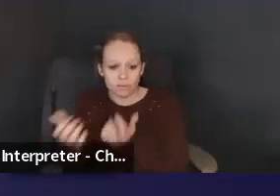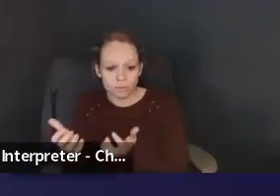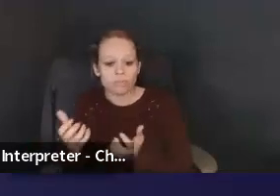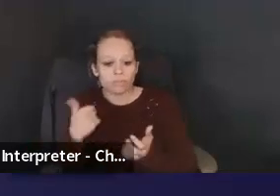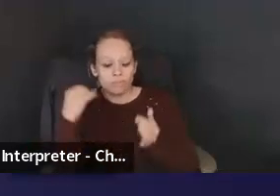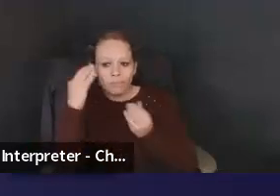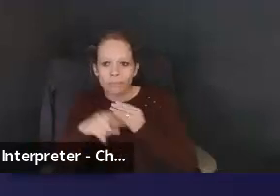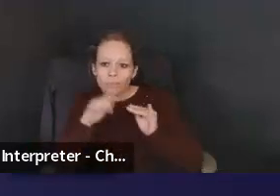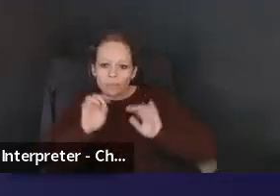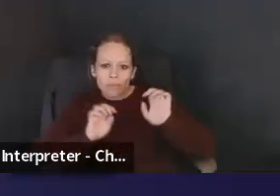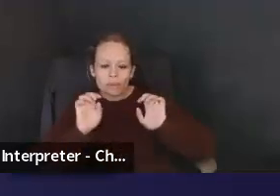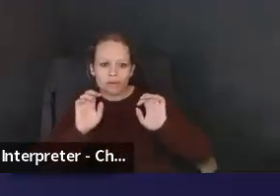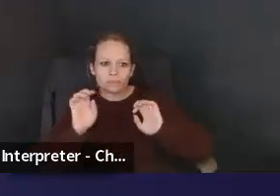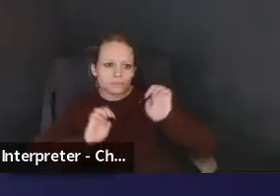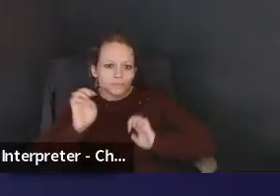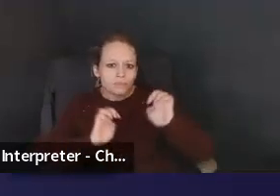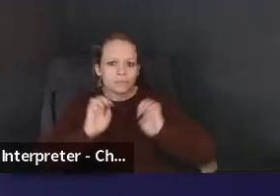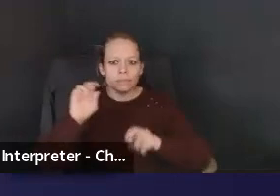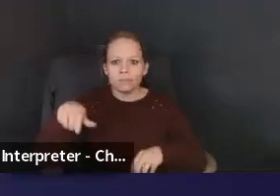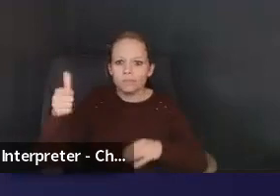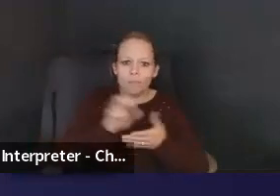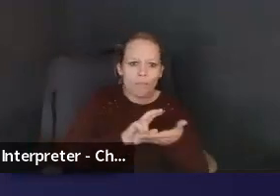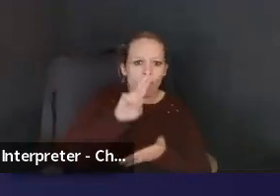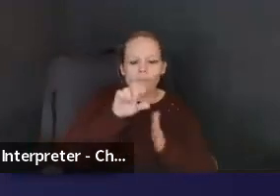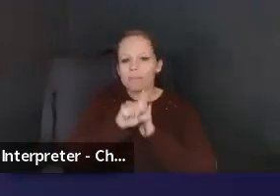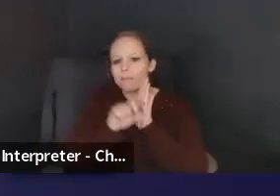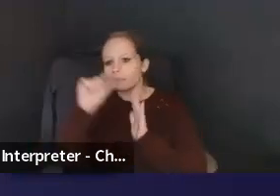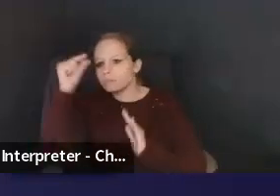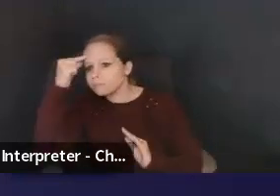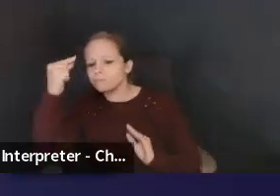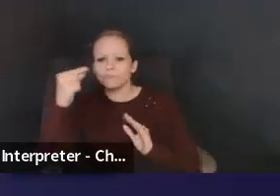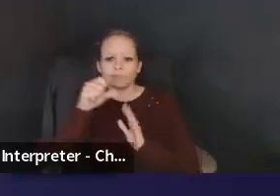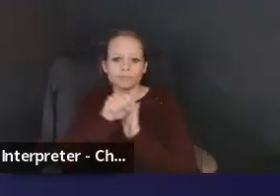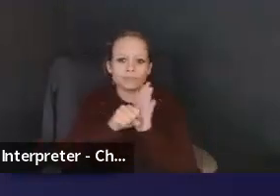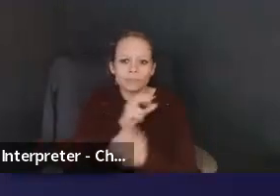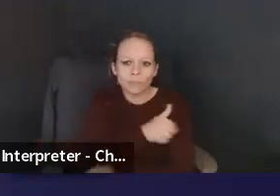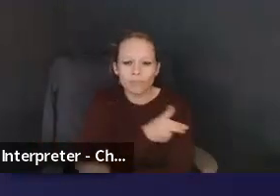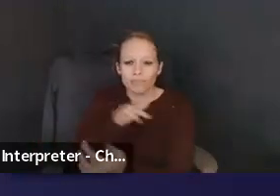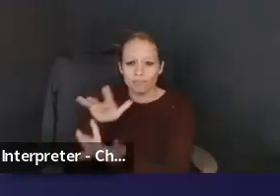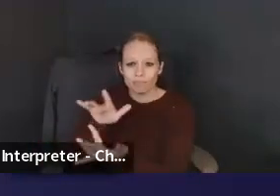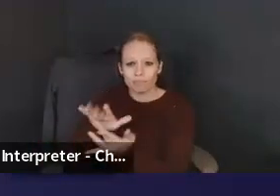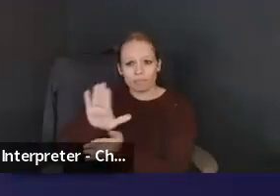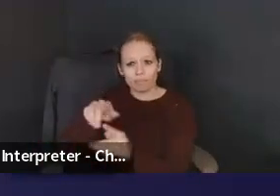universities and state governments and hospitals contact you and your team quite often to assist